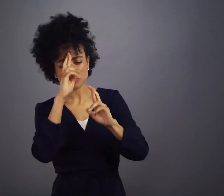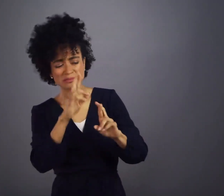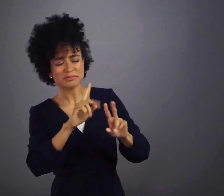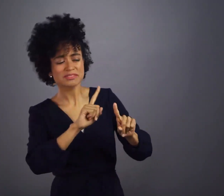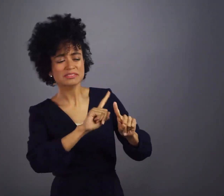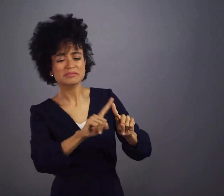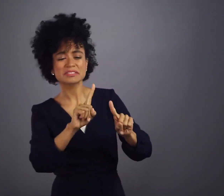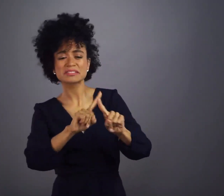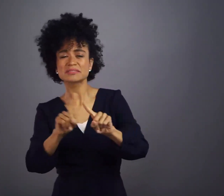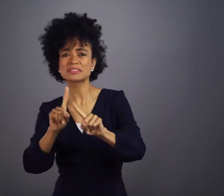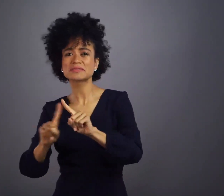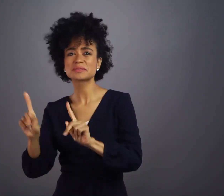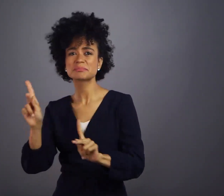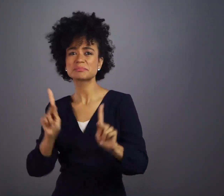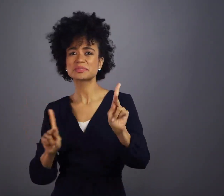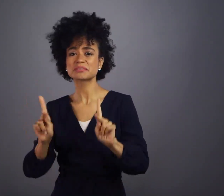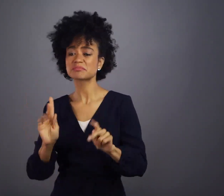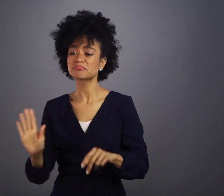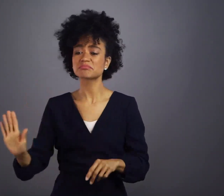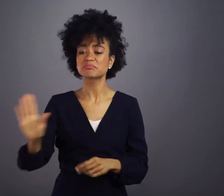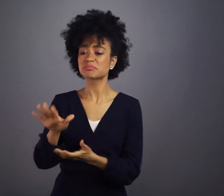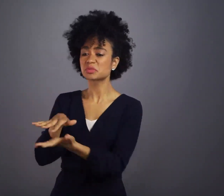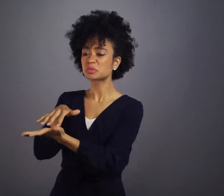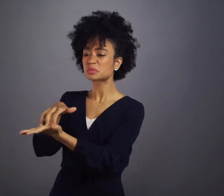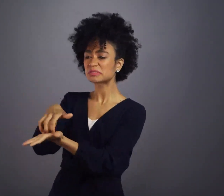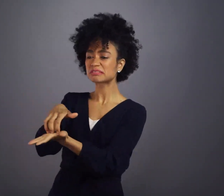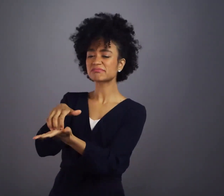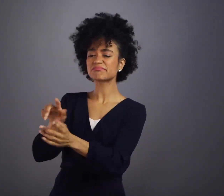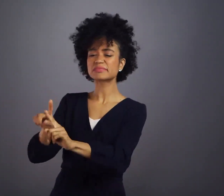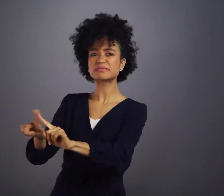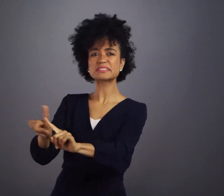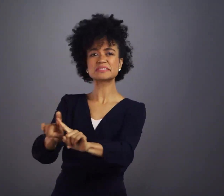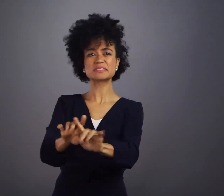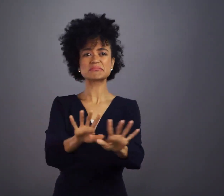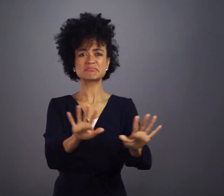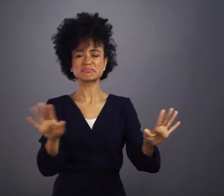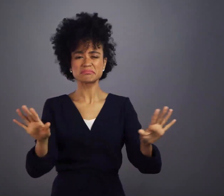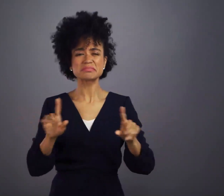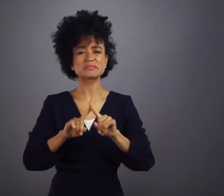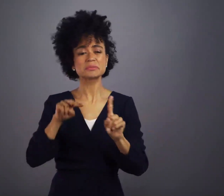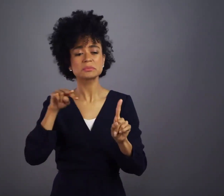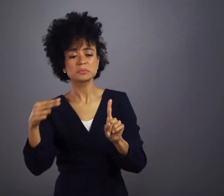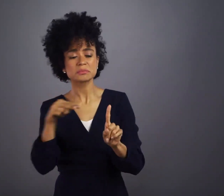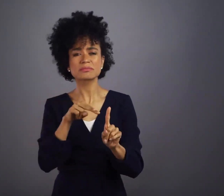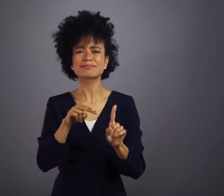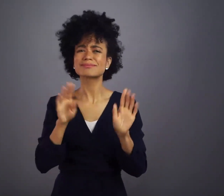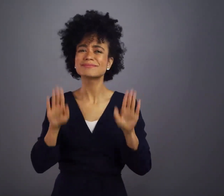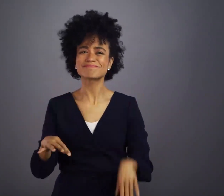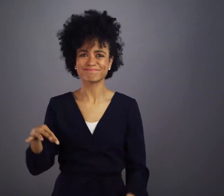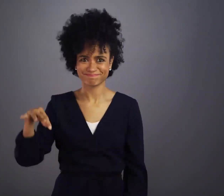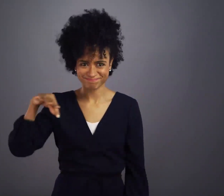Most of us sense that real tolerance of other people's shortcomings and viewpoints and a respect for their opinions